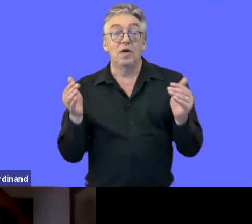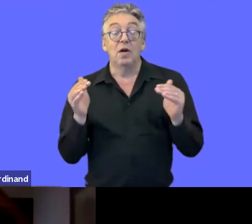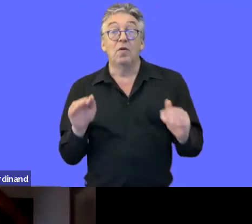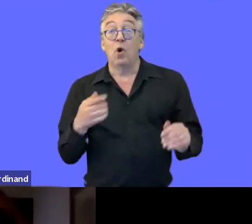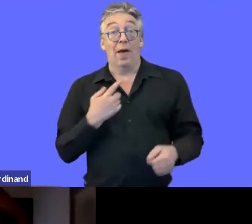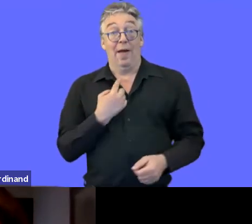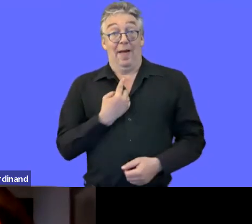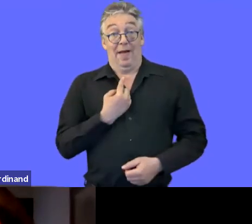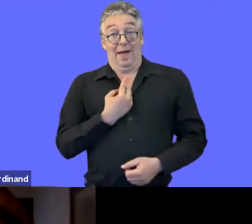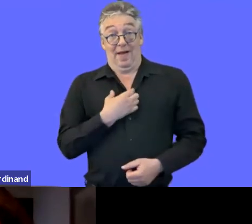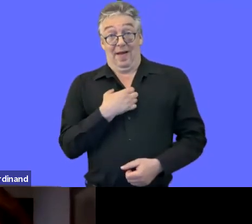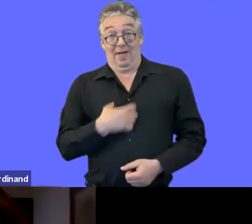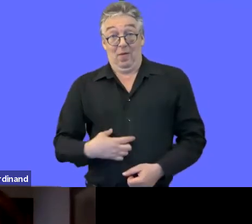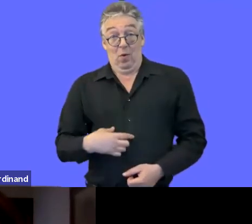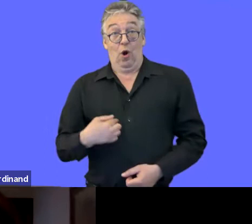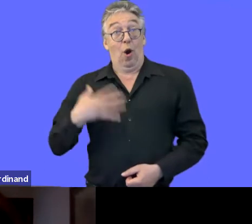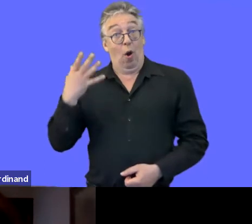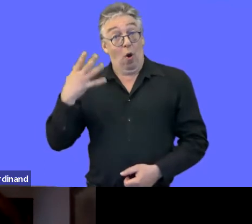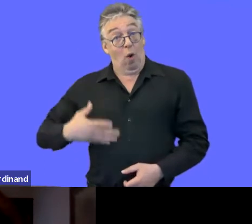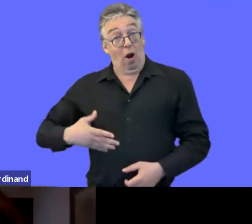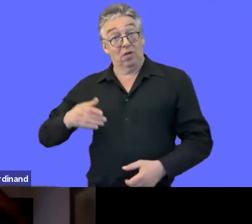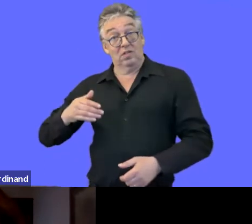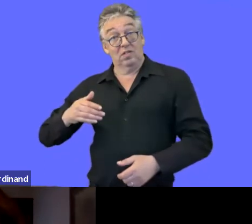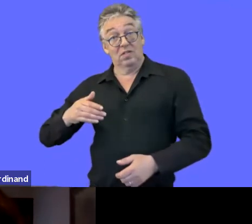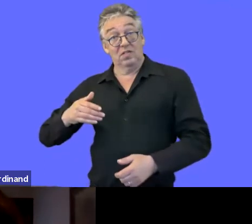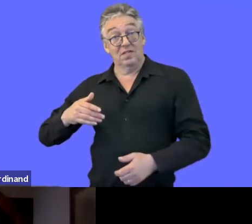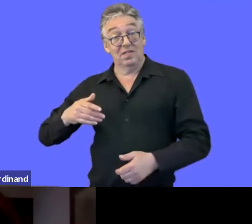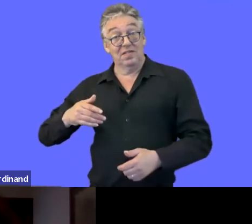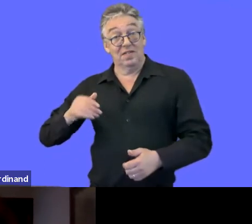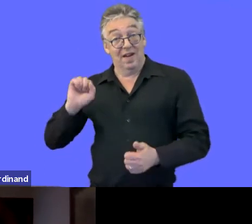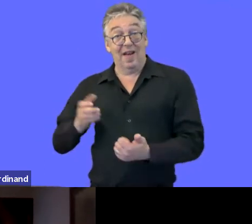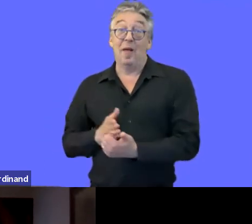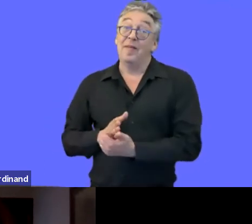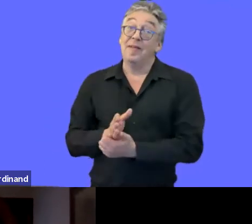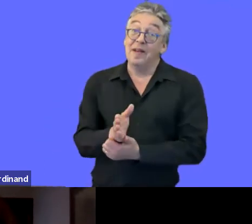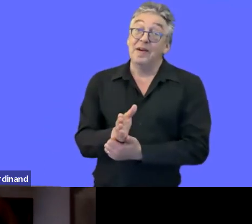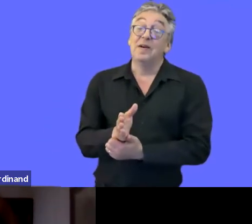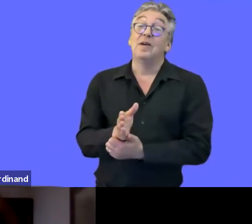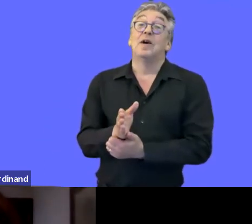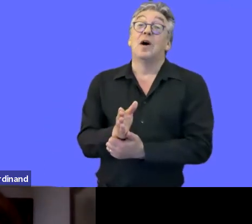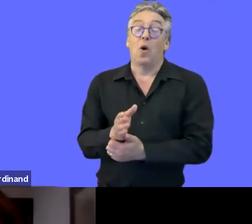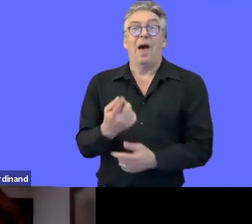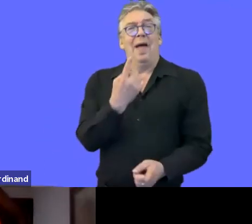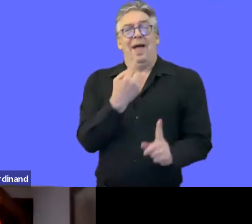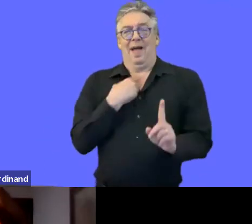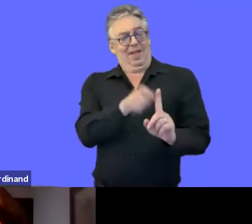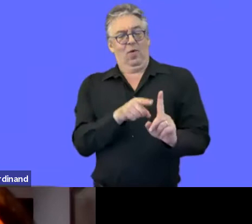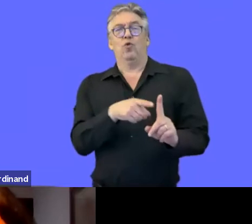we have the communications procedure but for systemic remedies, it is useful to utilize the inquiry procedure